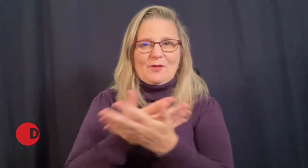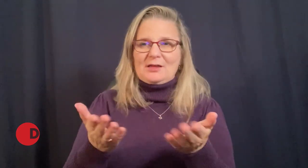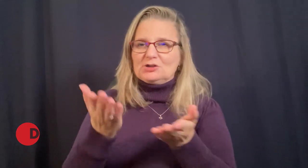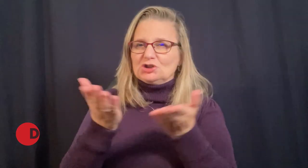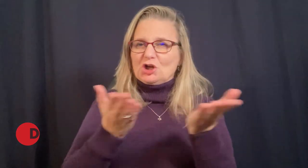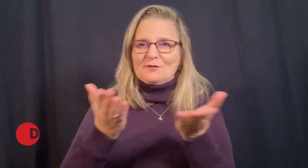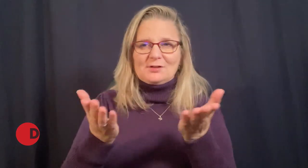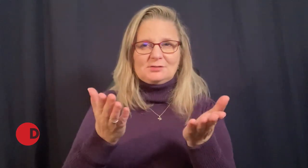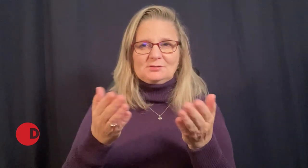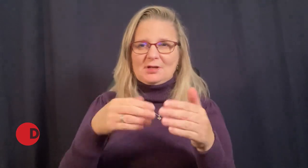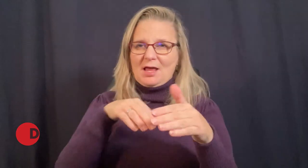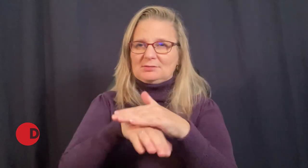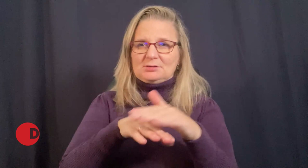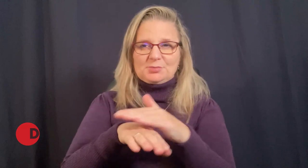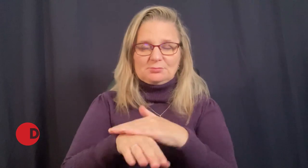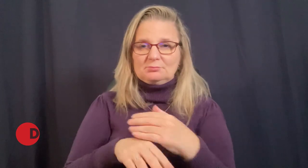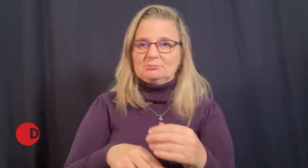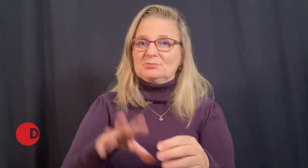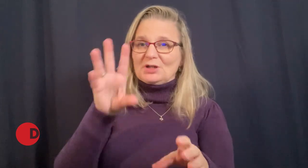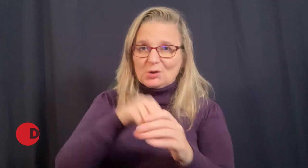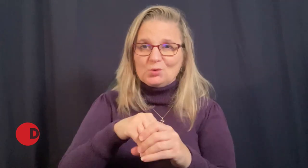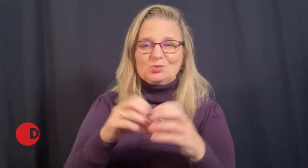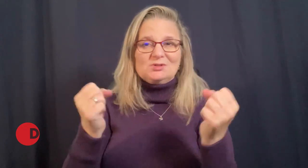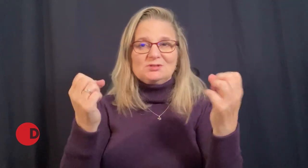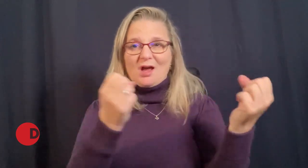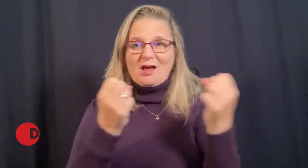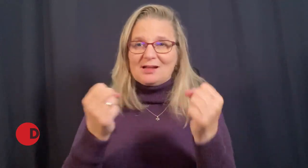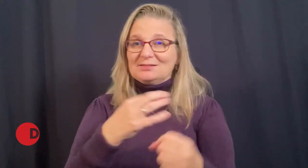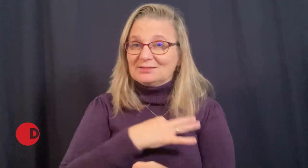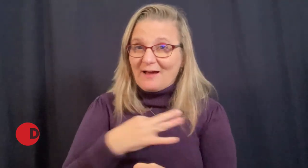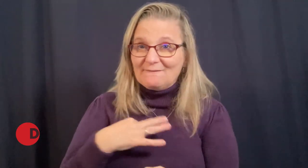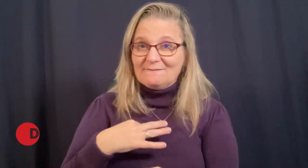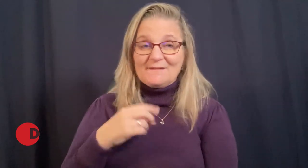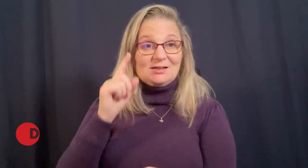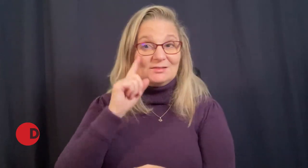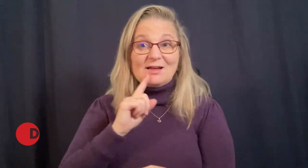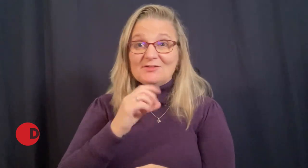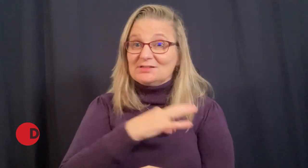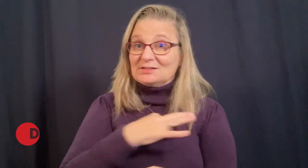providing accessible services including staff who can sign...